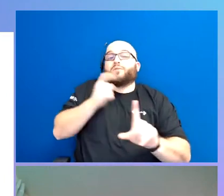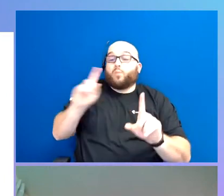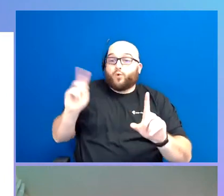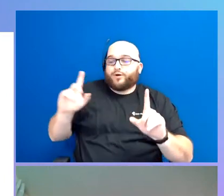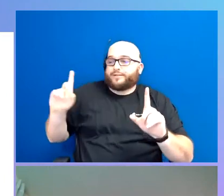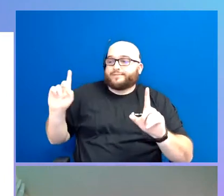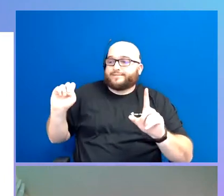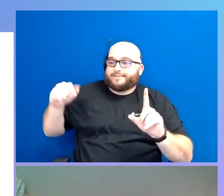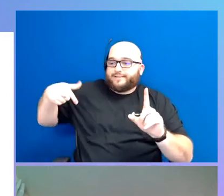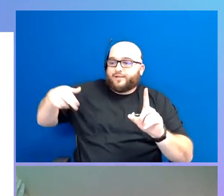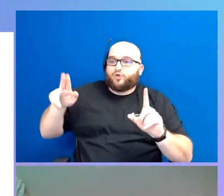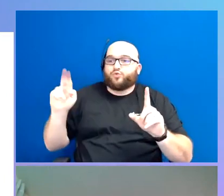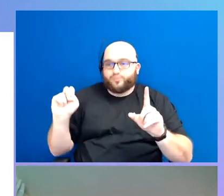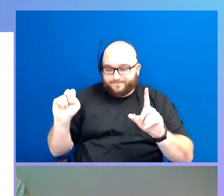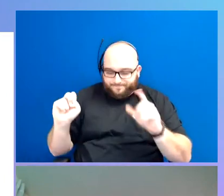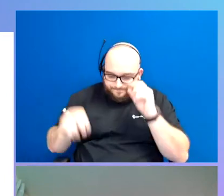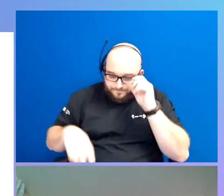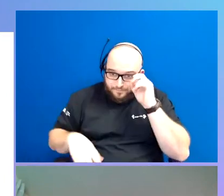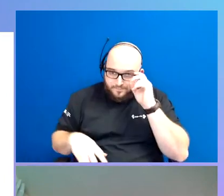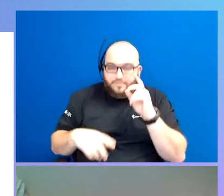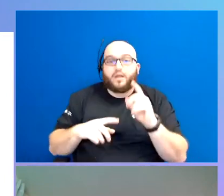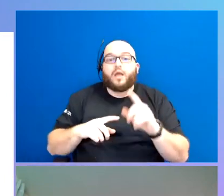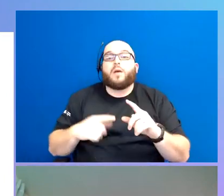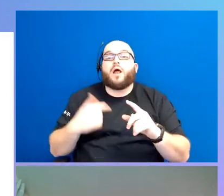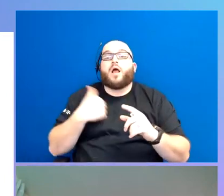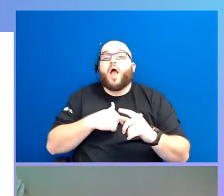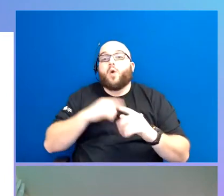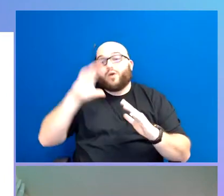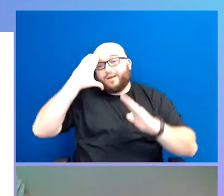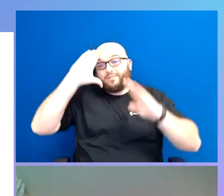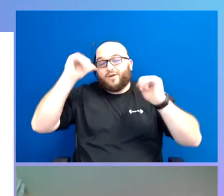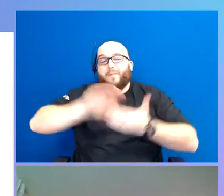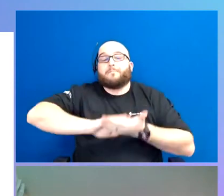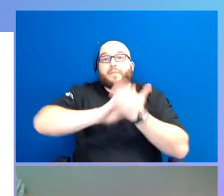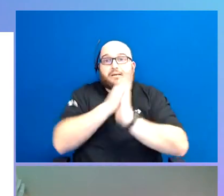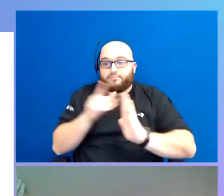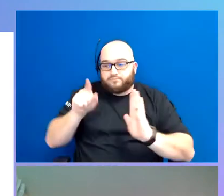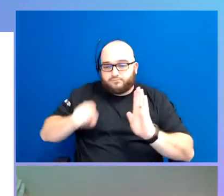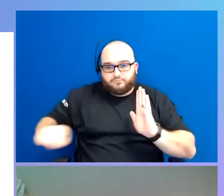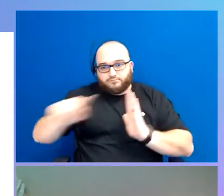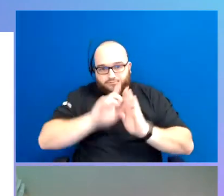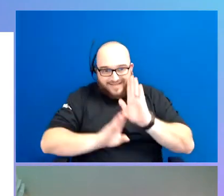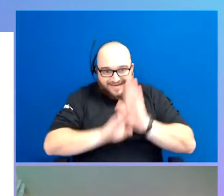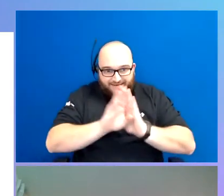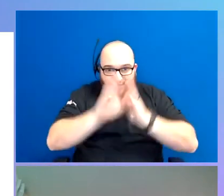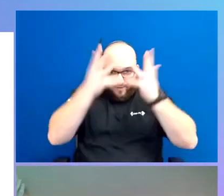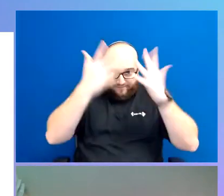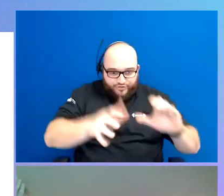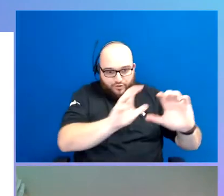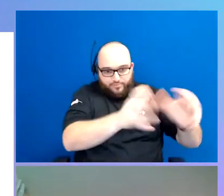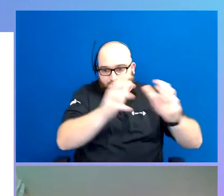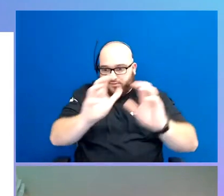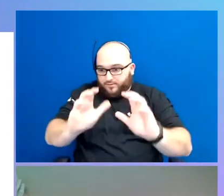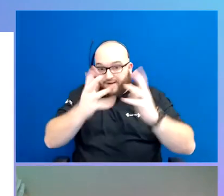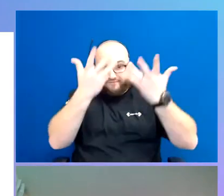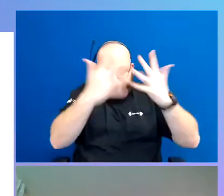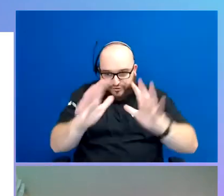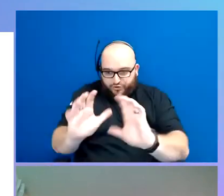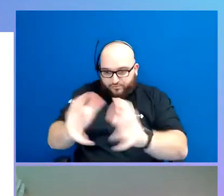Um, so once our expectation is once our developers was, um, go